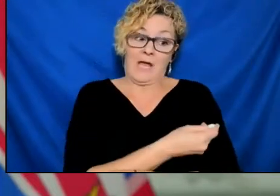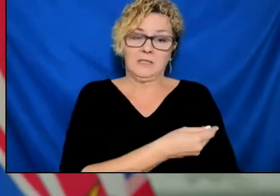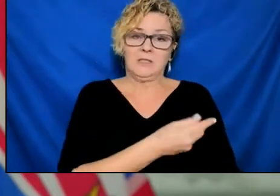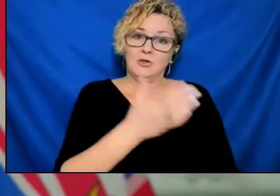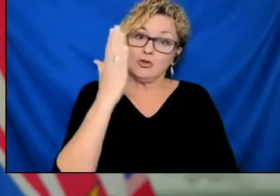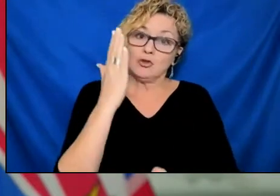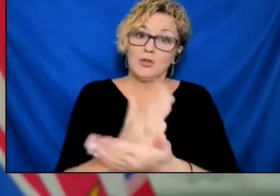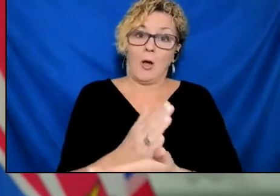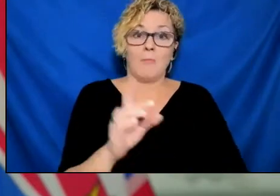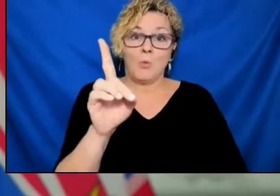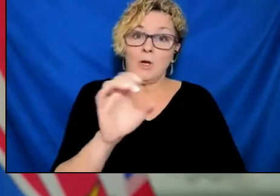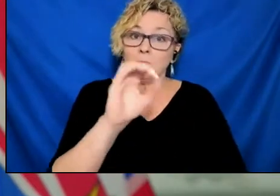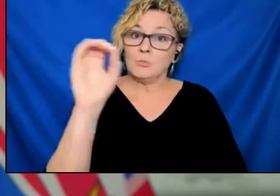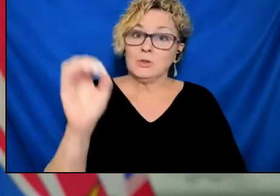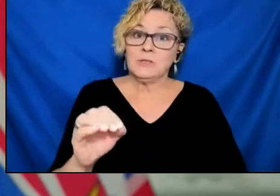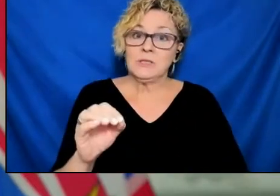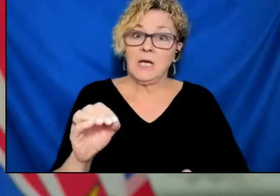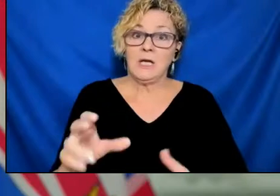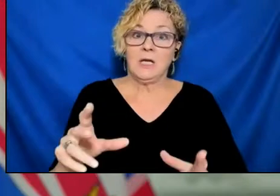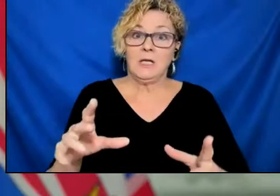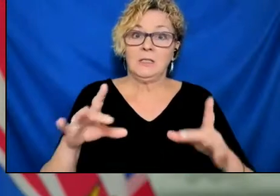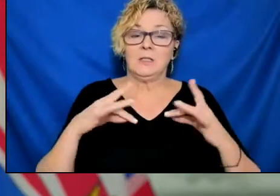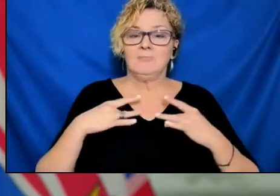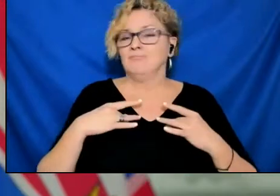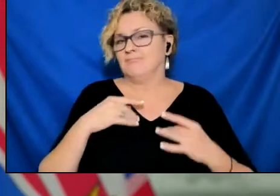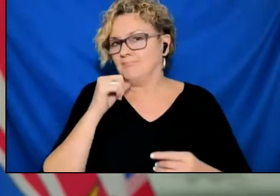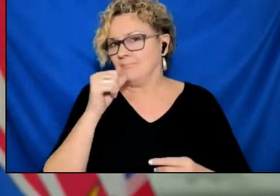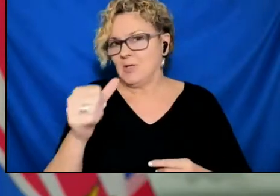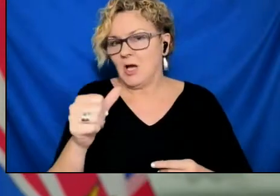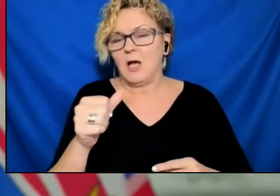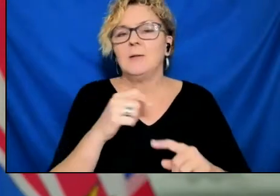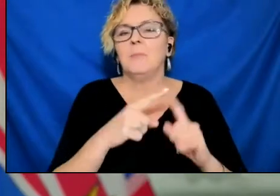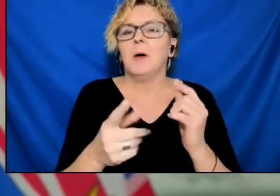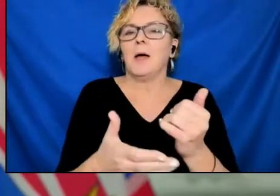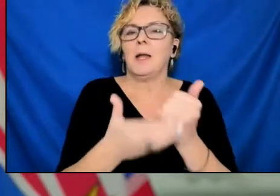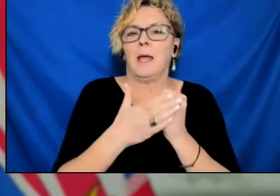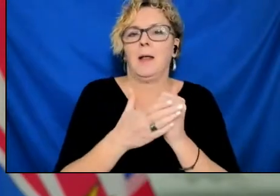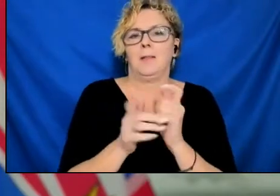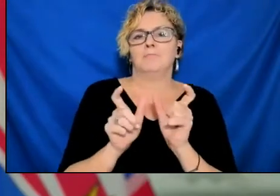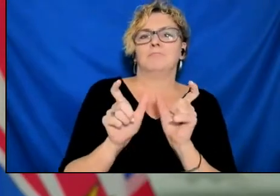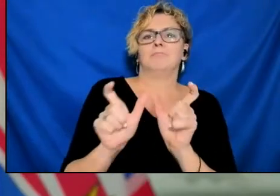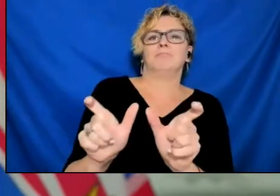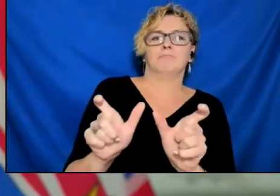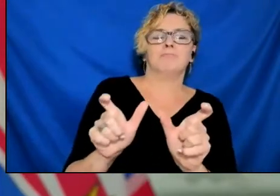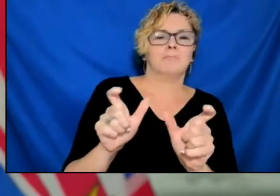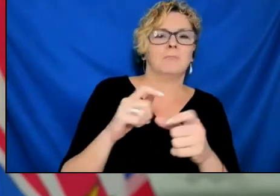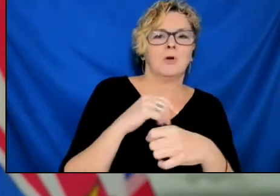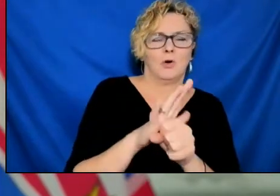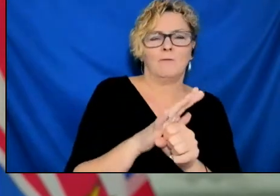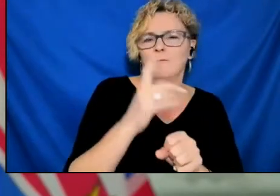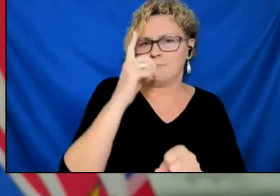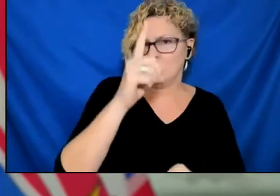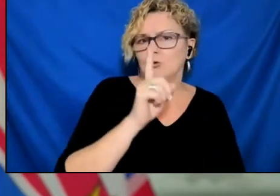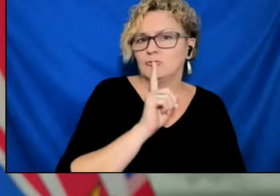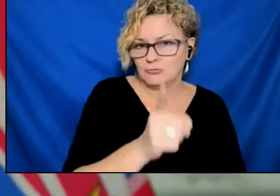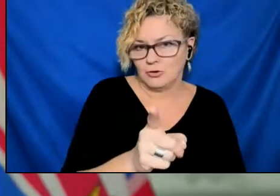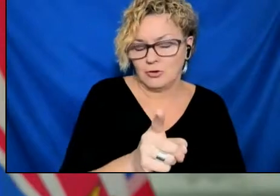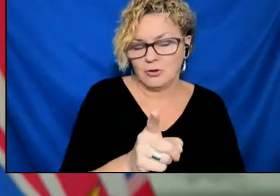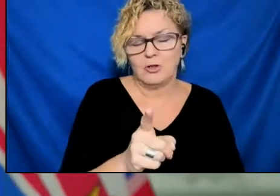transmission, but our vaccine effectiveness at sprpreventing